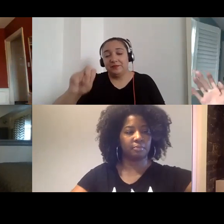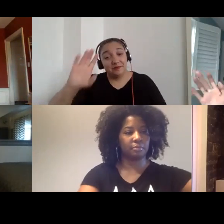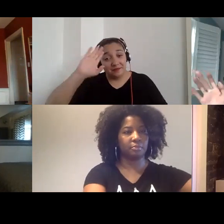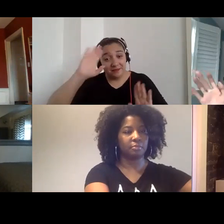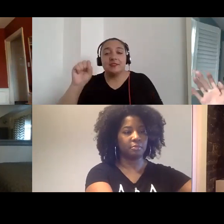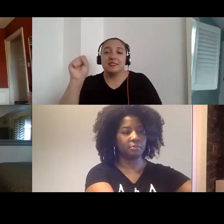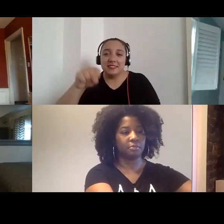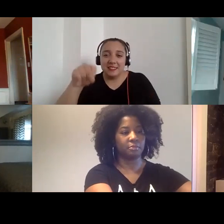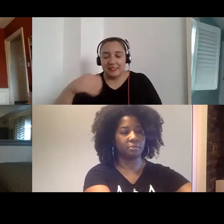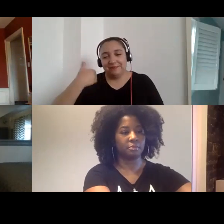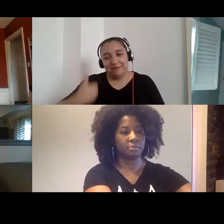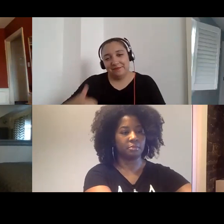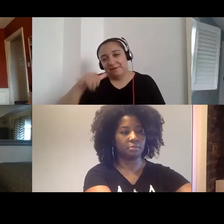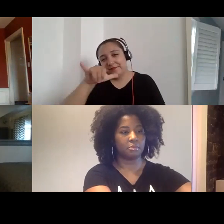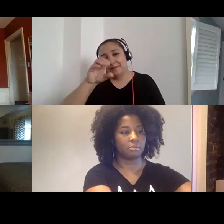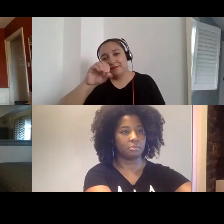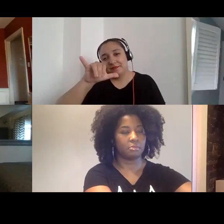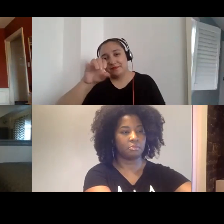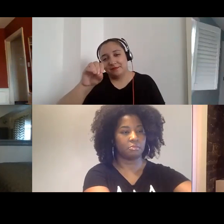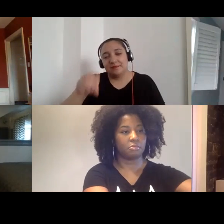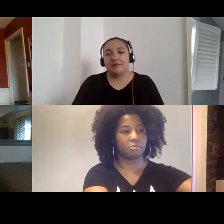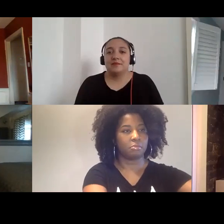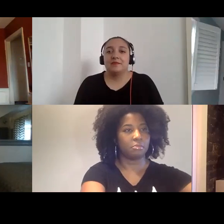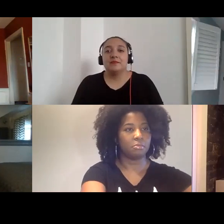I go by she/her pronouns.